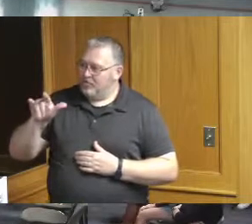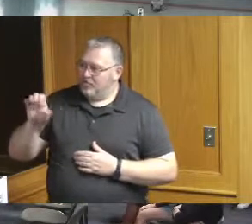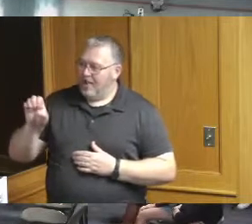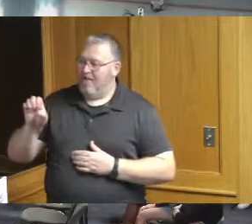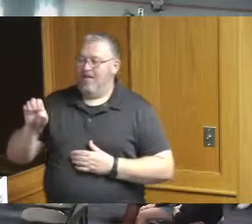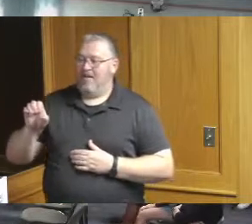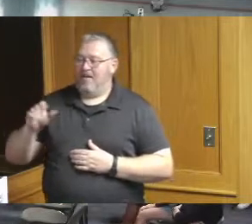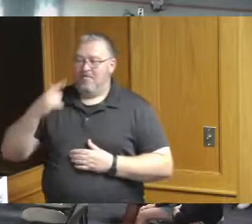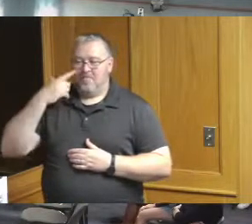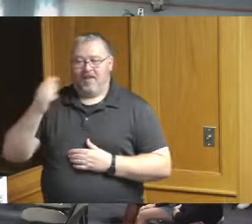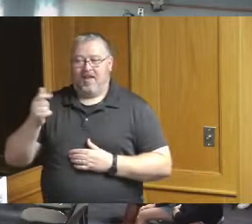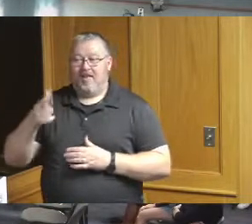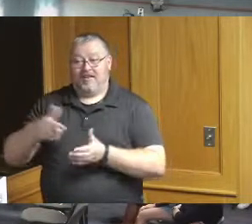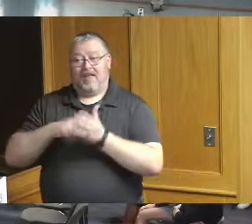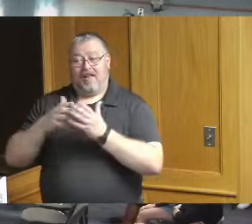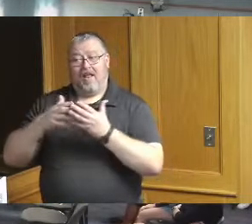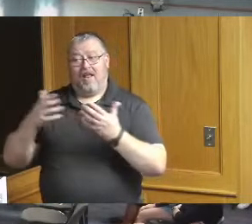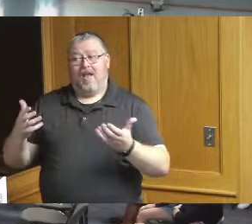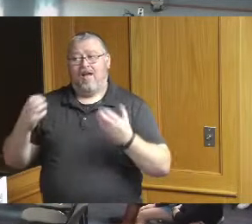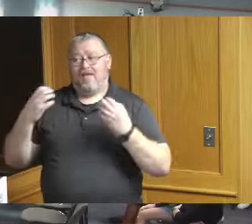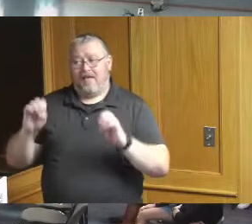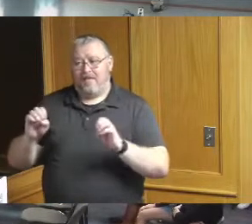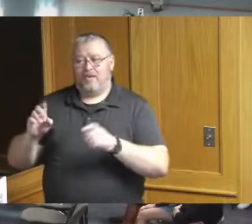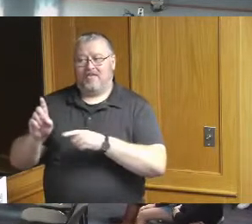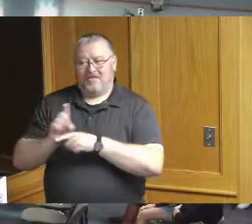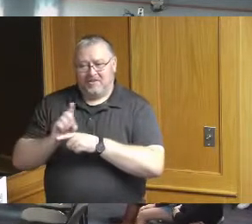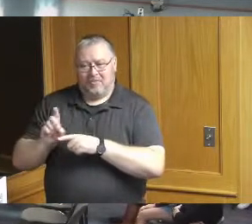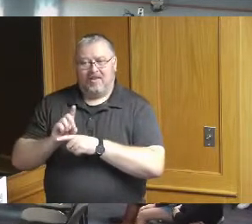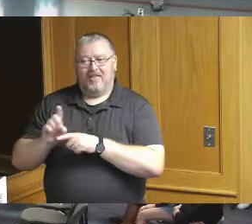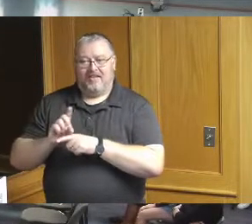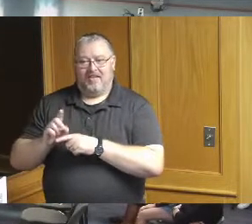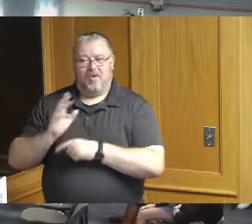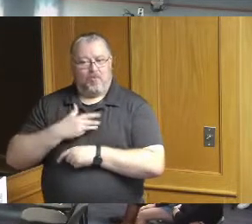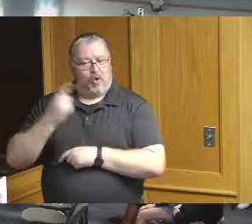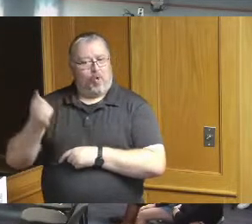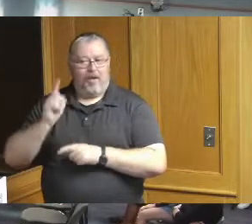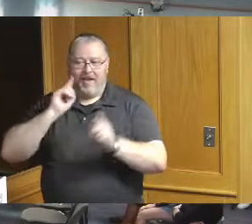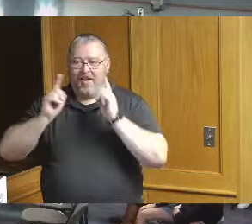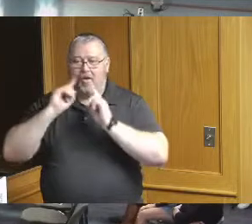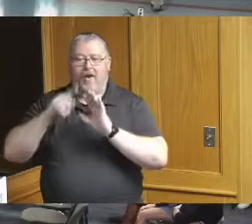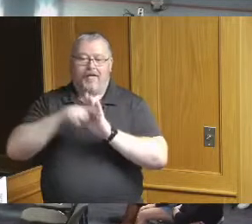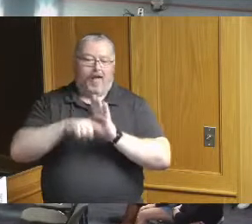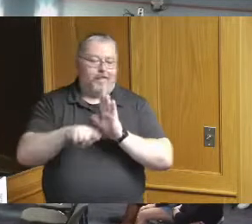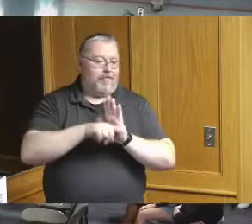because it takes a lot of discipline and we always hear the bad thing when somebody's not